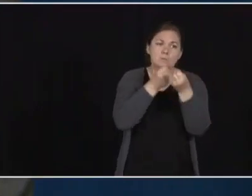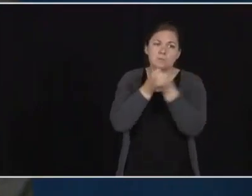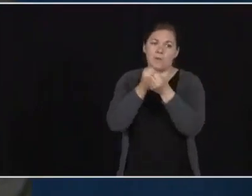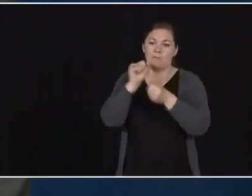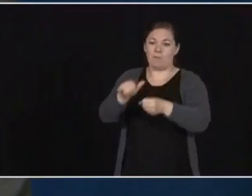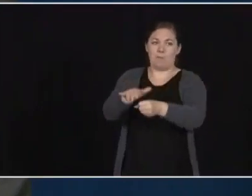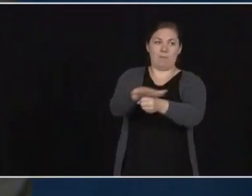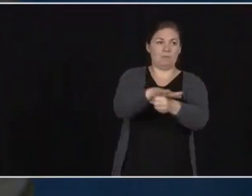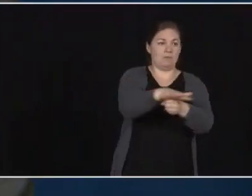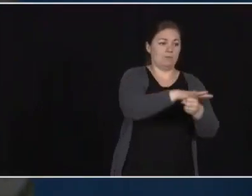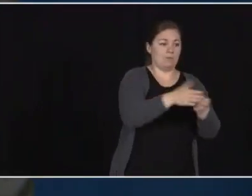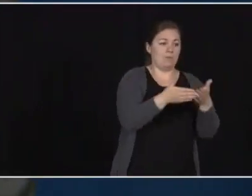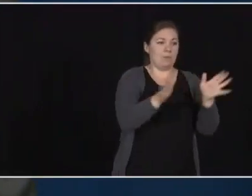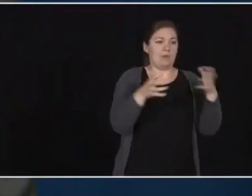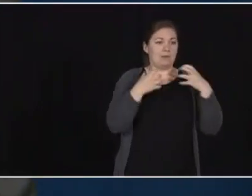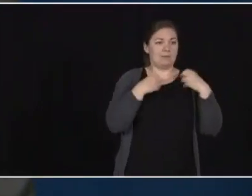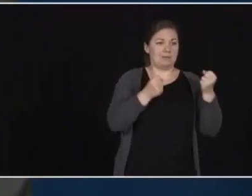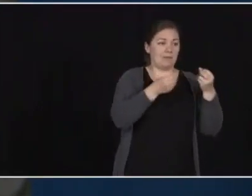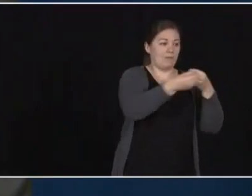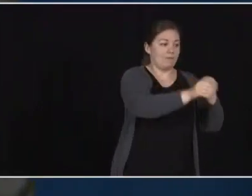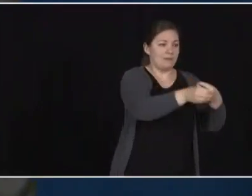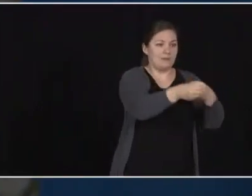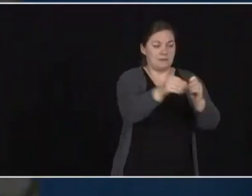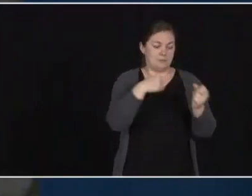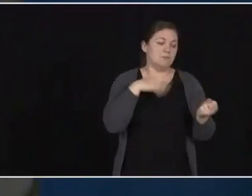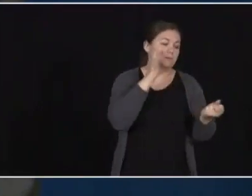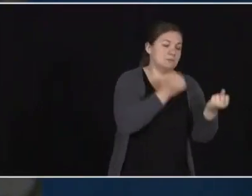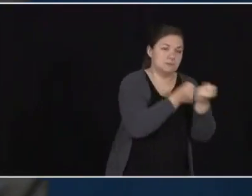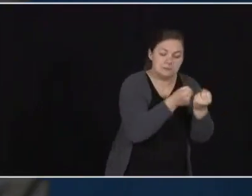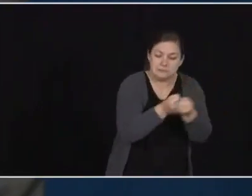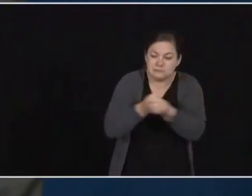support to the public health units and to those with their needs for testee teams